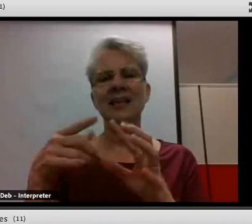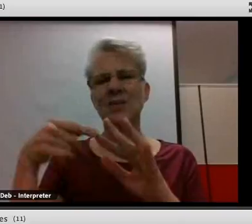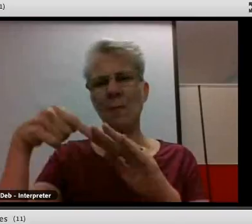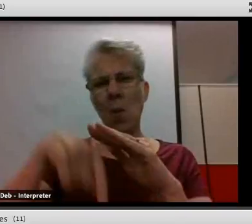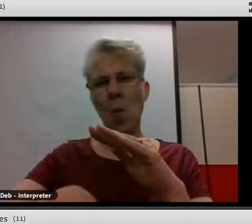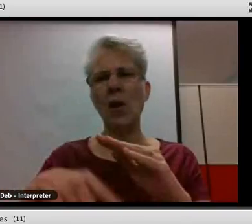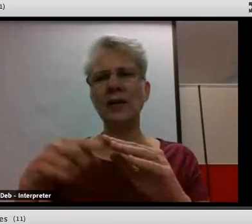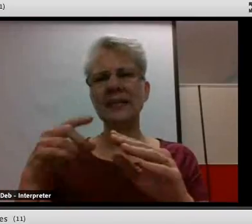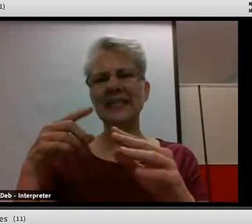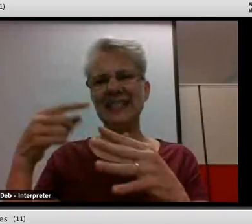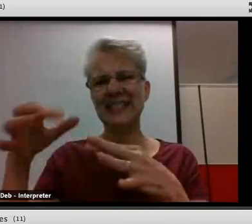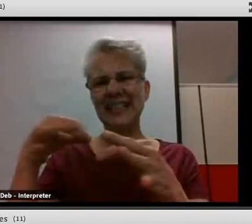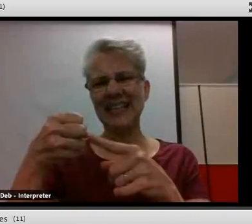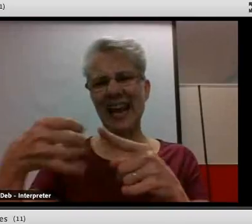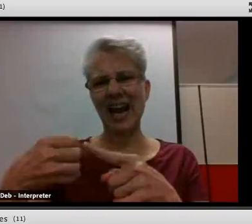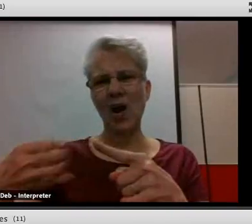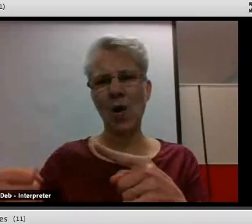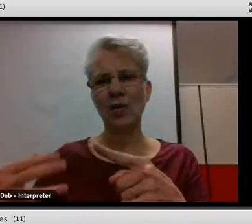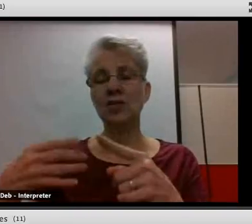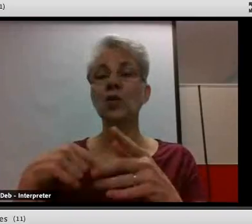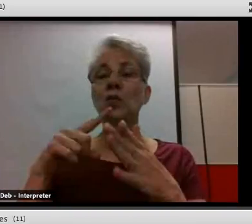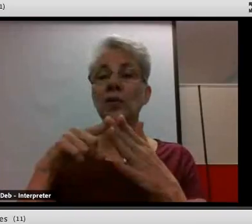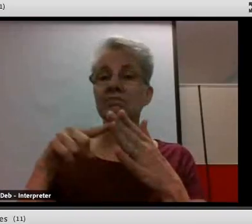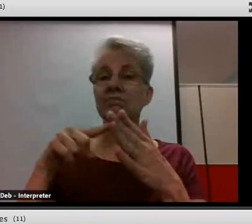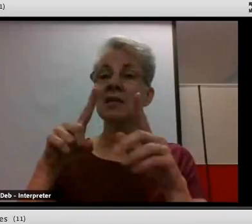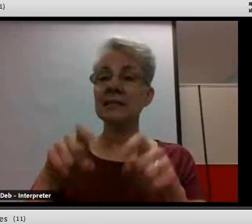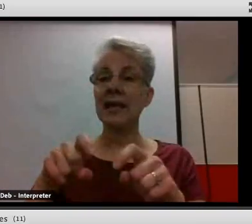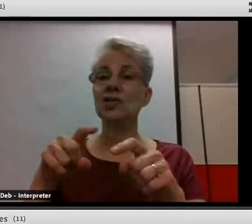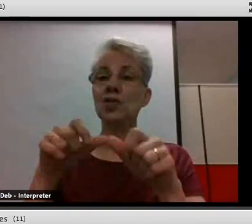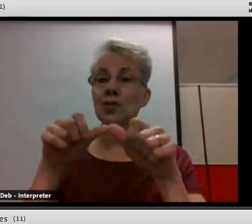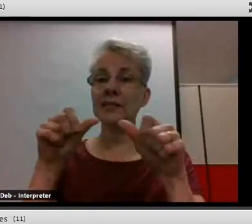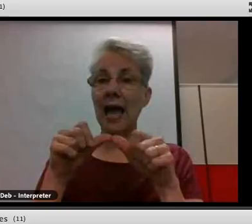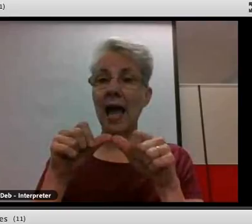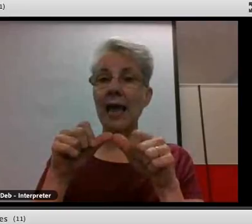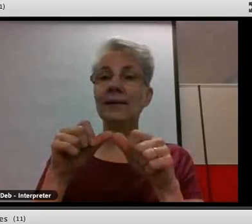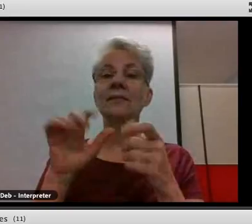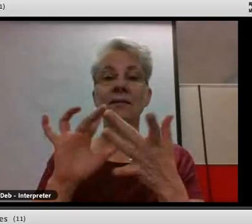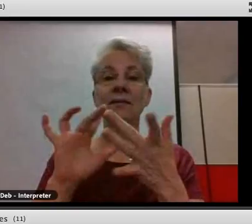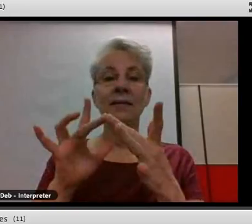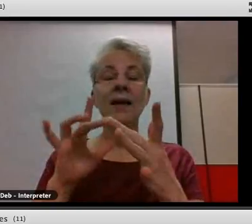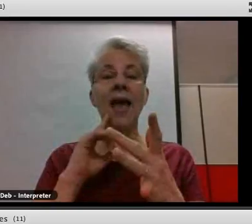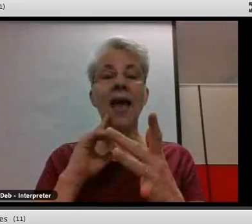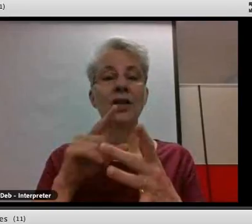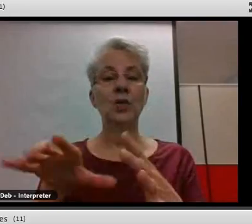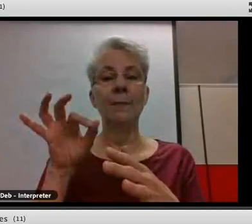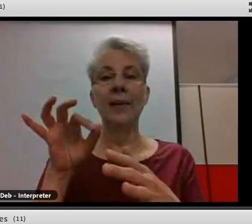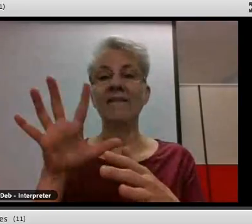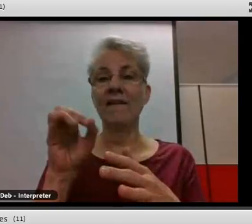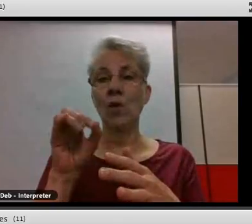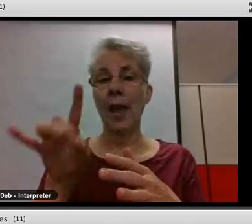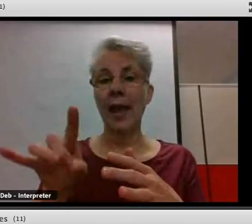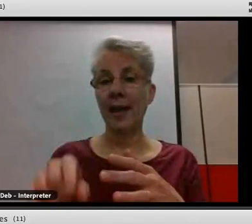It's actually not a bad site here